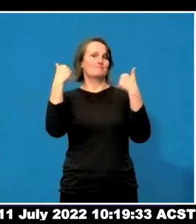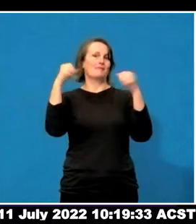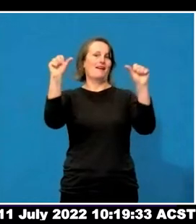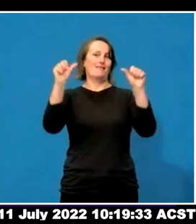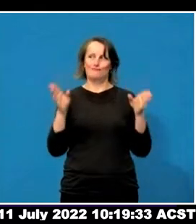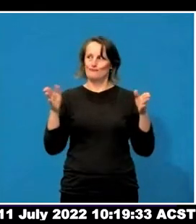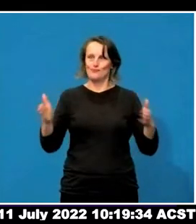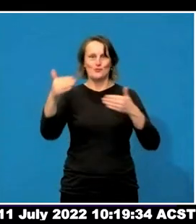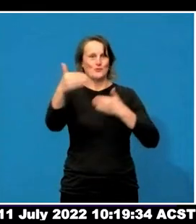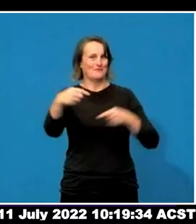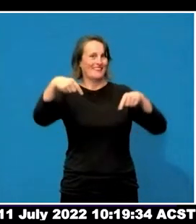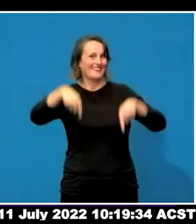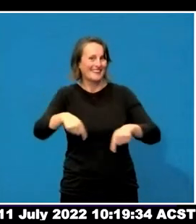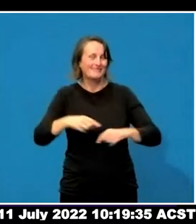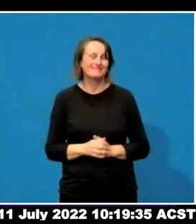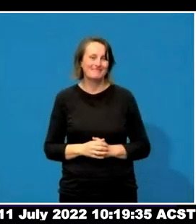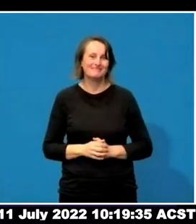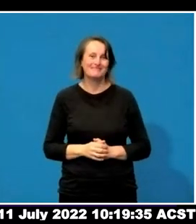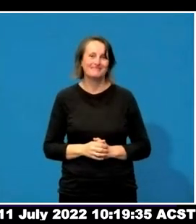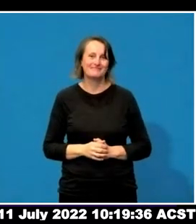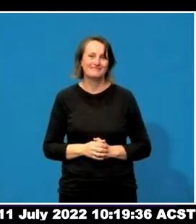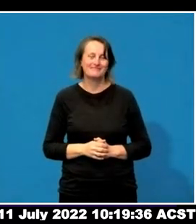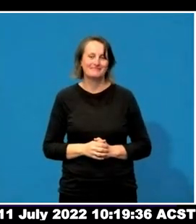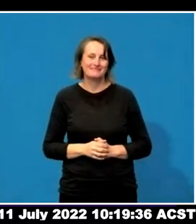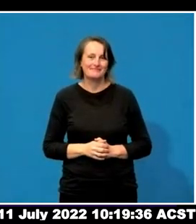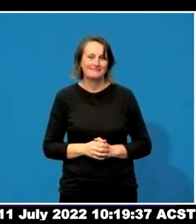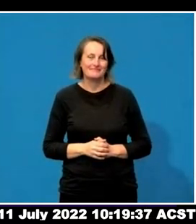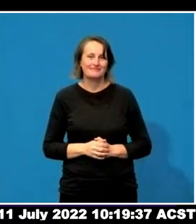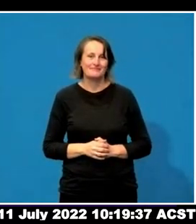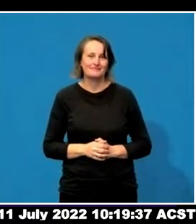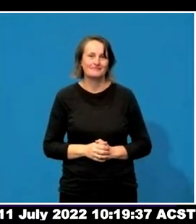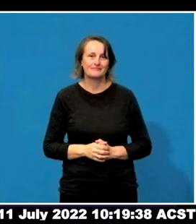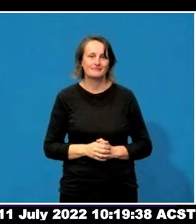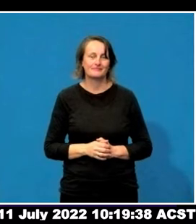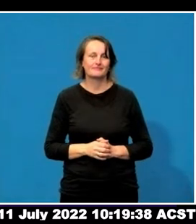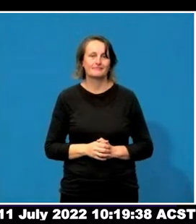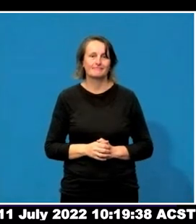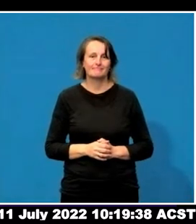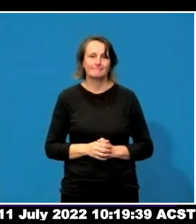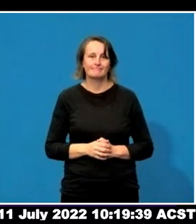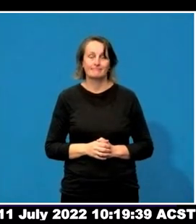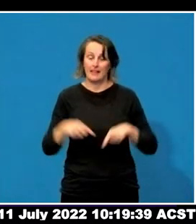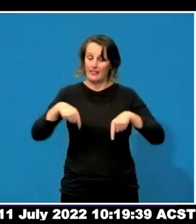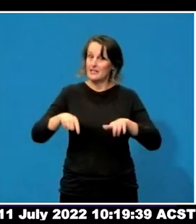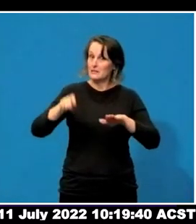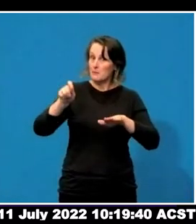hearing room. It's important to appreciate that this public hearing and Public hearings